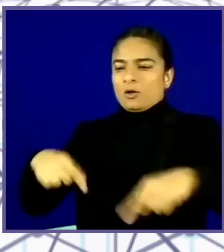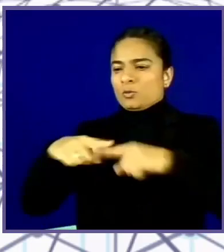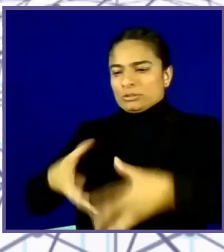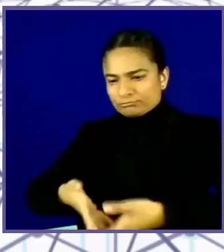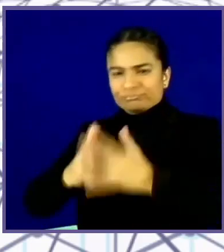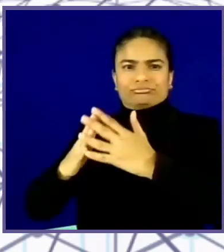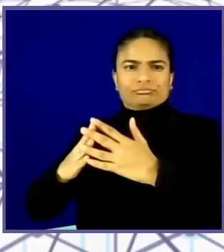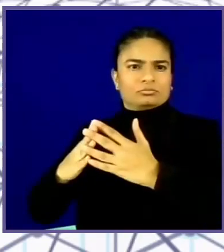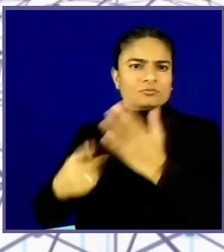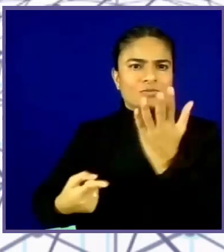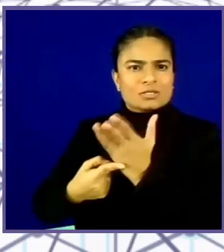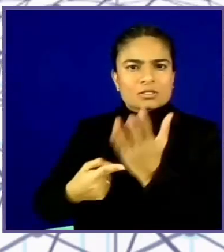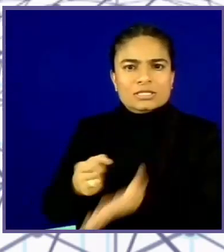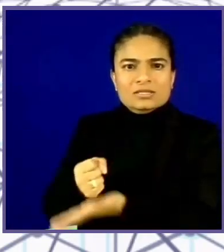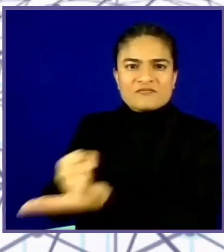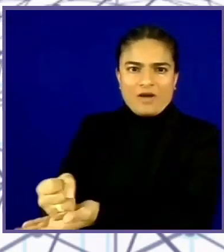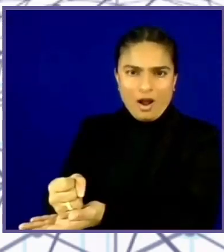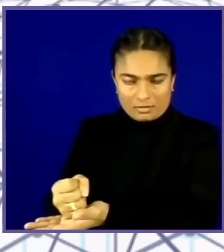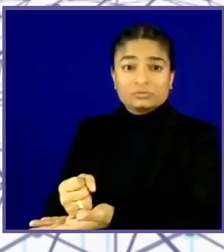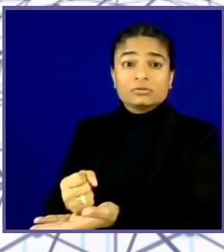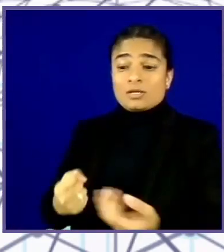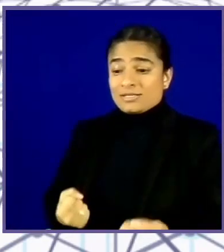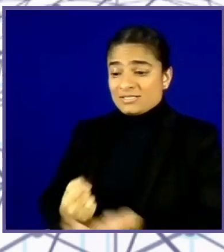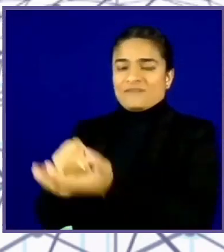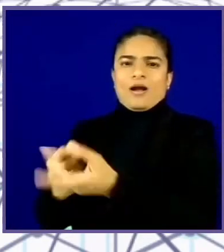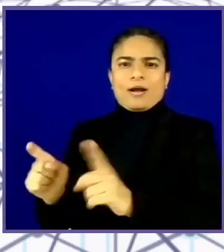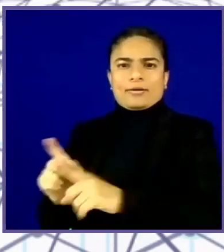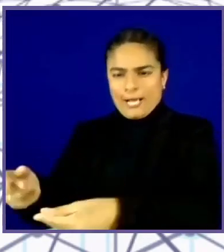This is where global network can come in and help mitigate the problem.